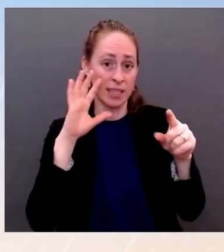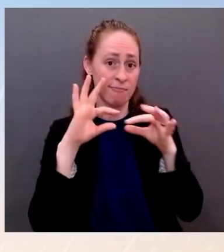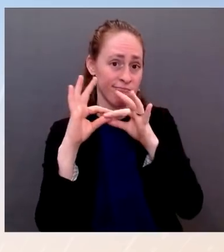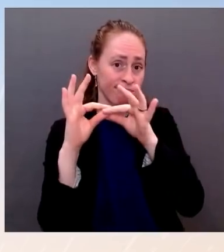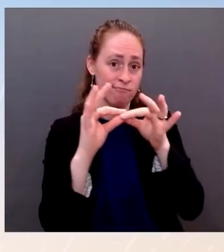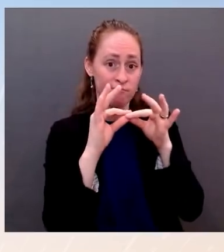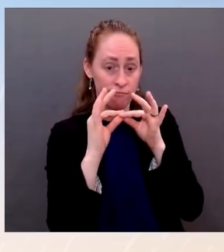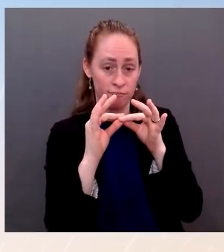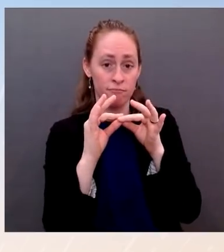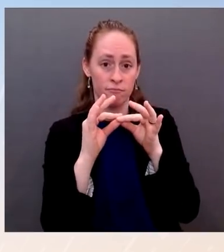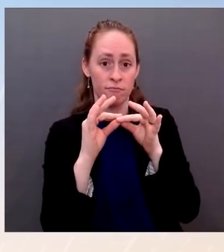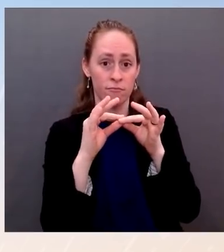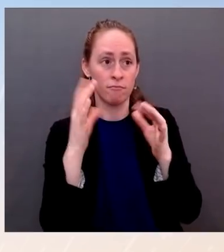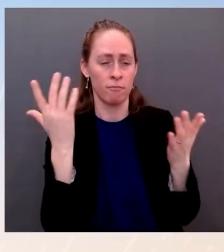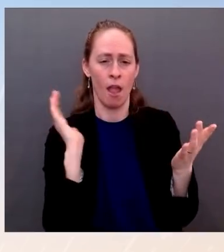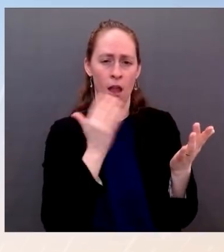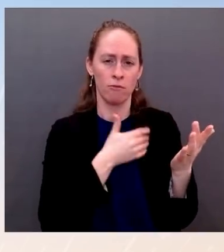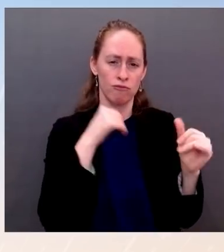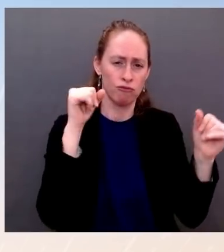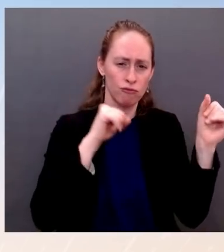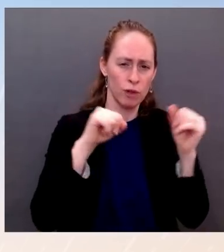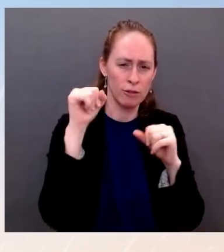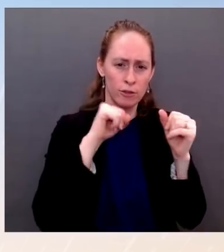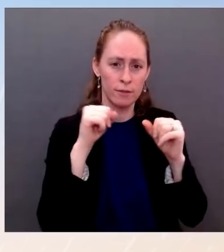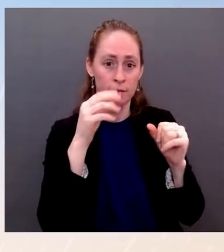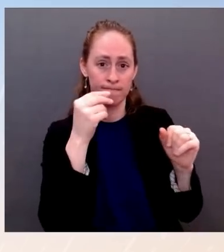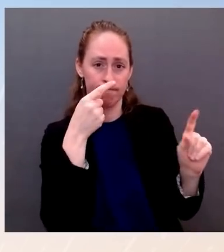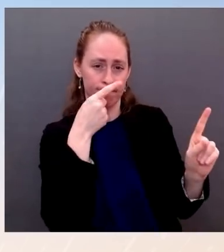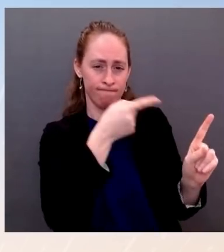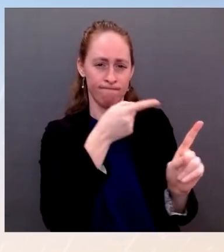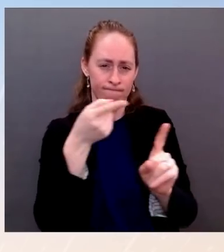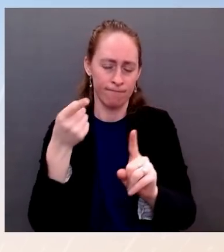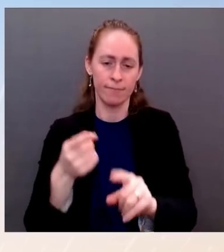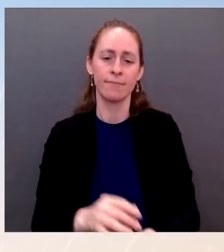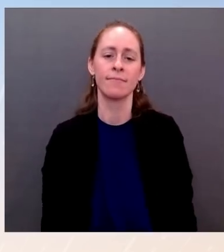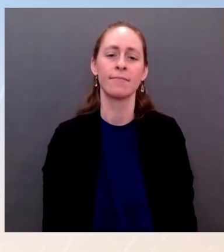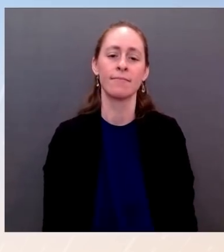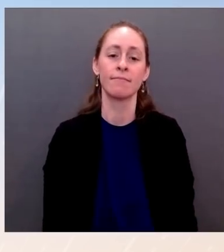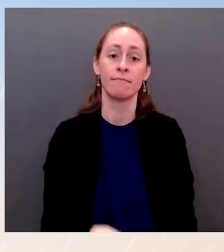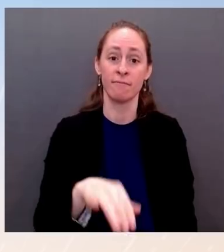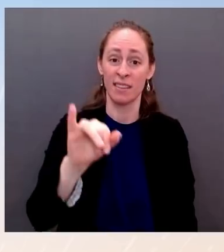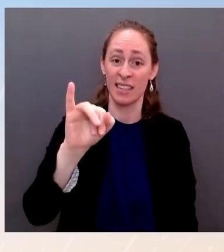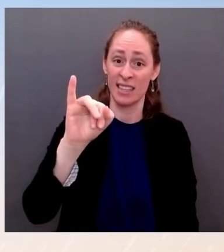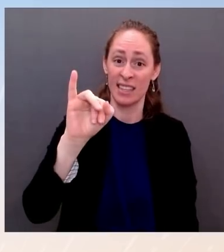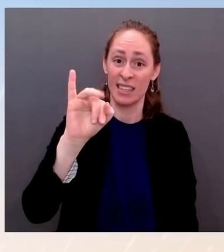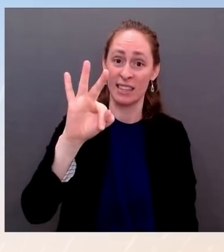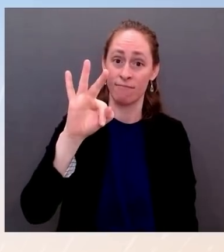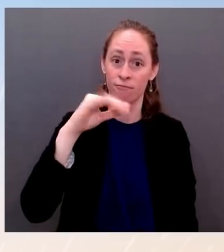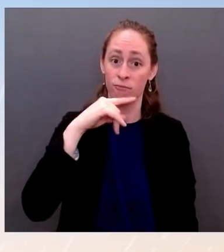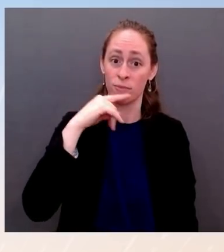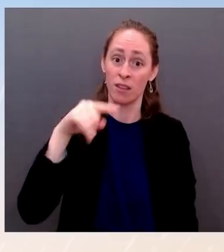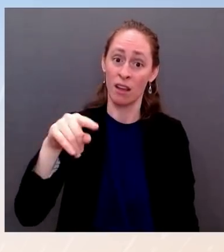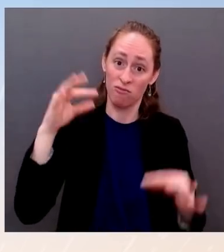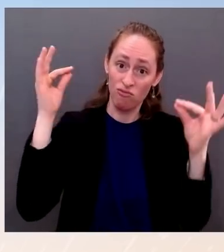and influence will be diminished, not enhanced, by an invasion. It will face a more determined transatlantic community.